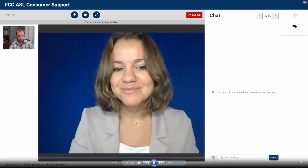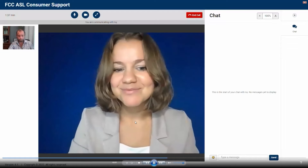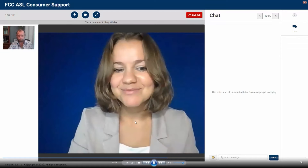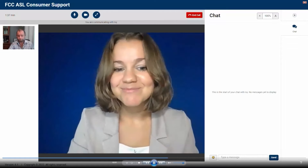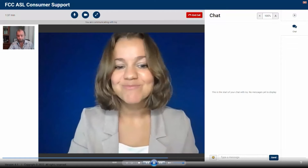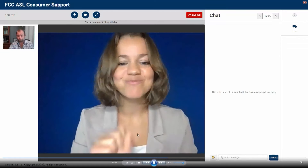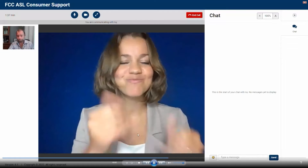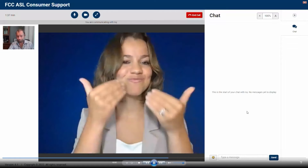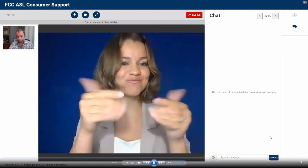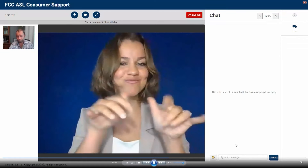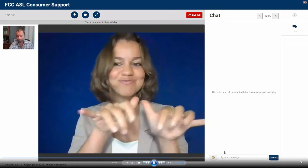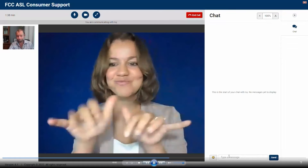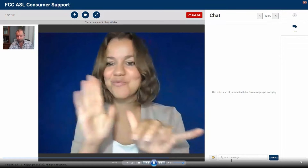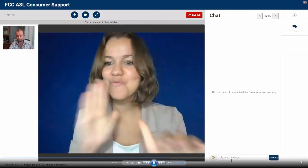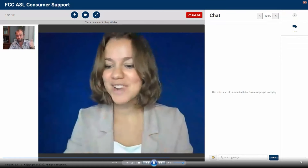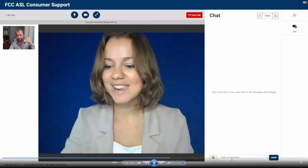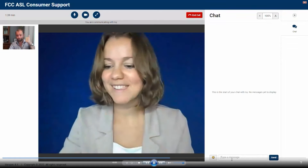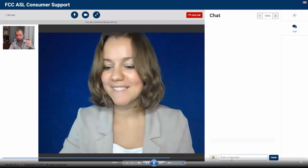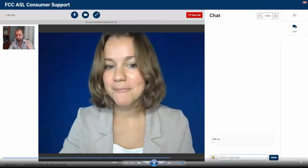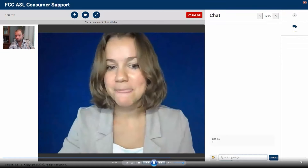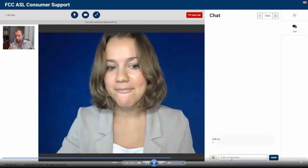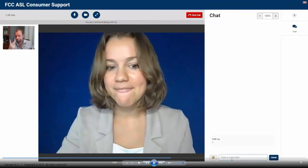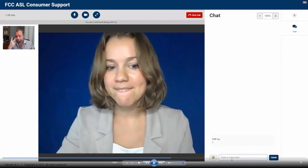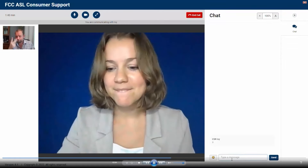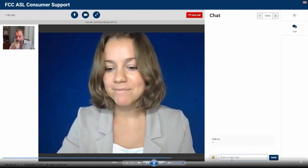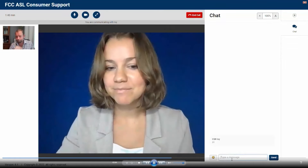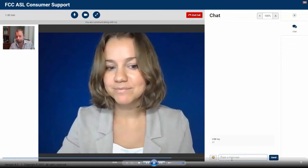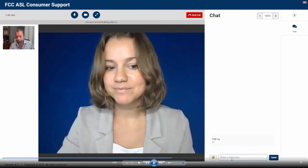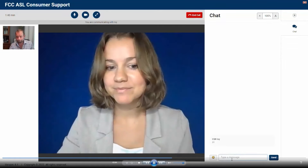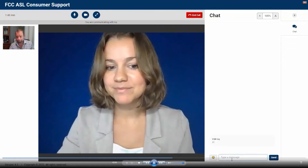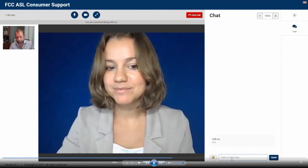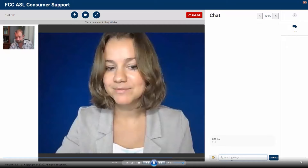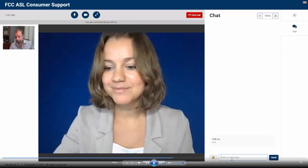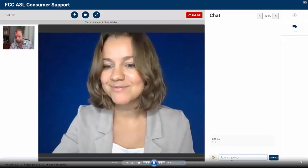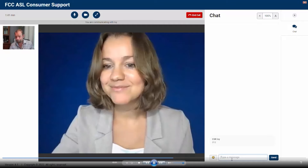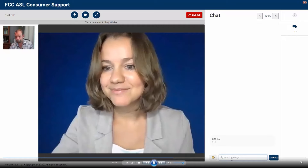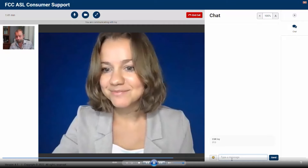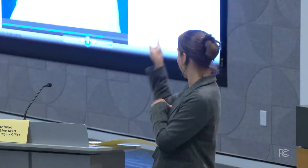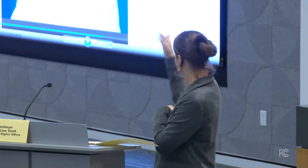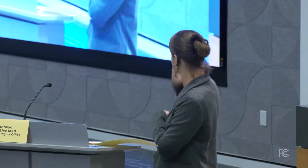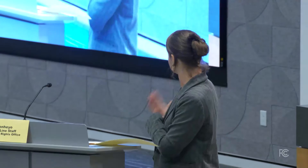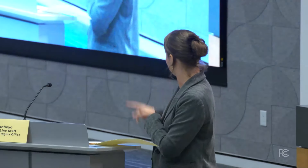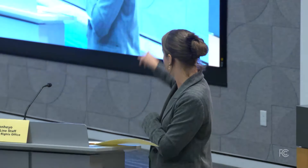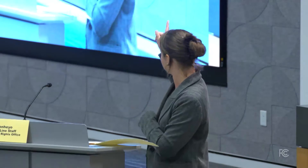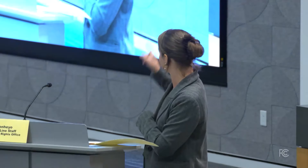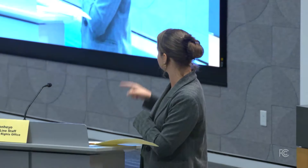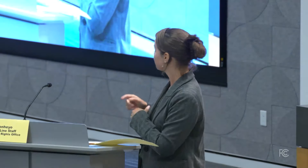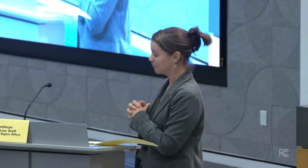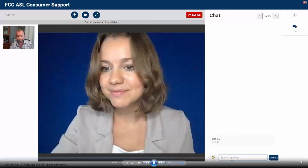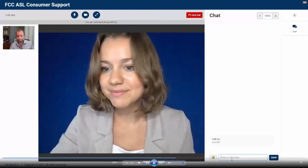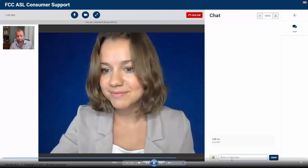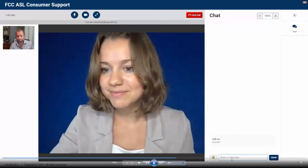INCLUDING A VIDEOPHONE NUMBER SO THERE'S A WAY TO CALL DIRECTLY IN ASL TO THE PROGRAM, TOO. CAN YOU GIVE ME THE PHONE NUMBER?